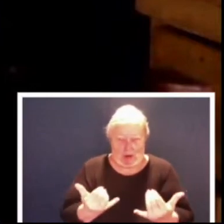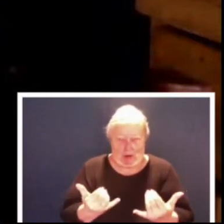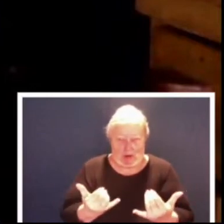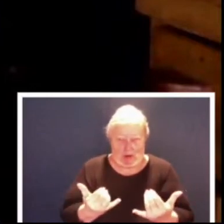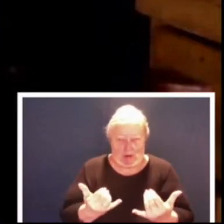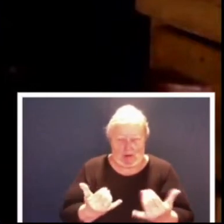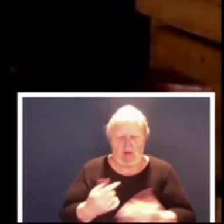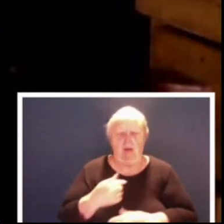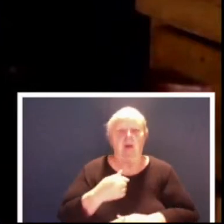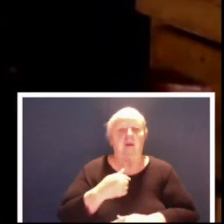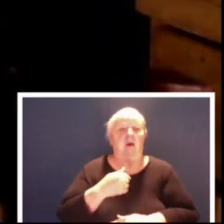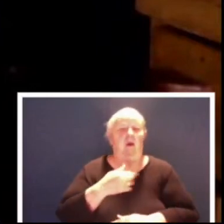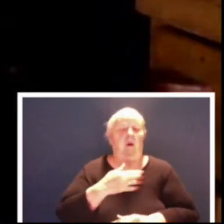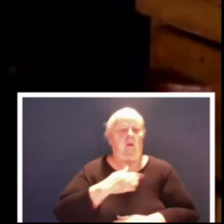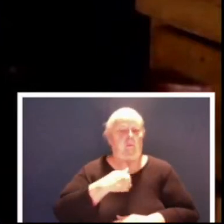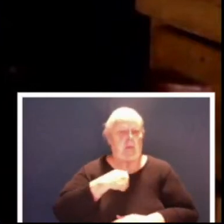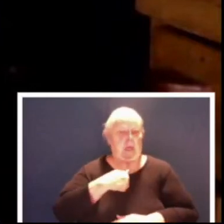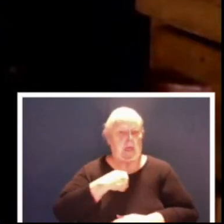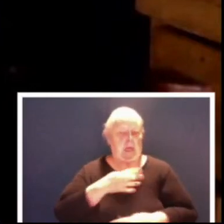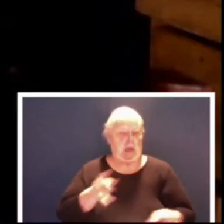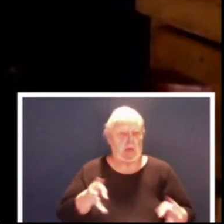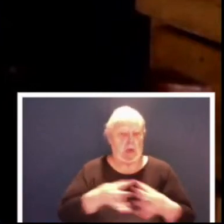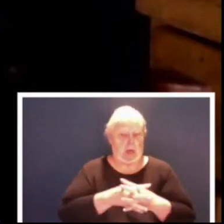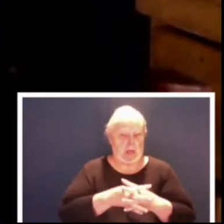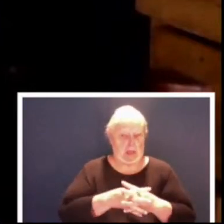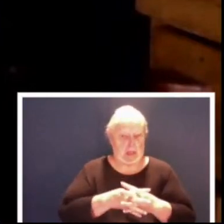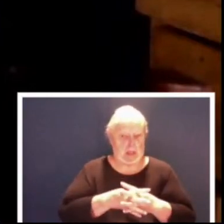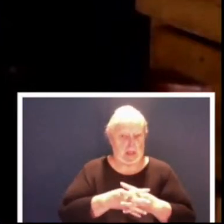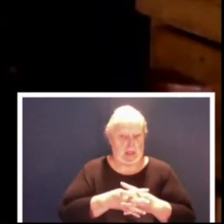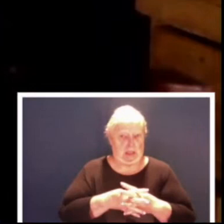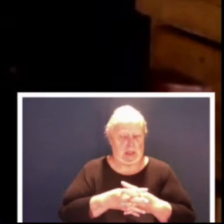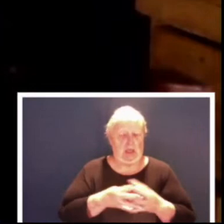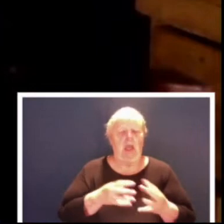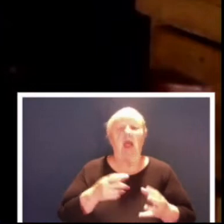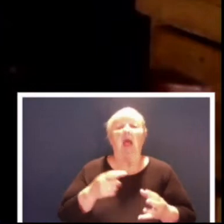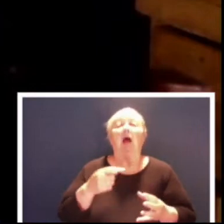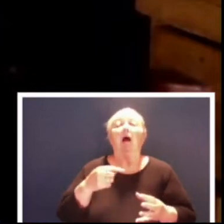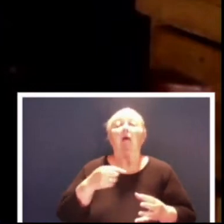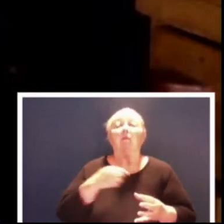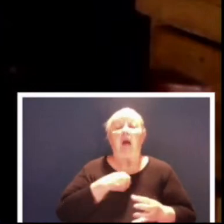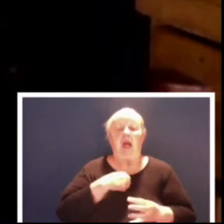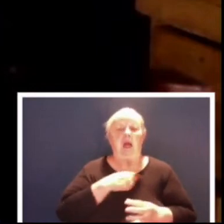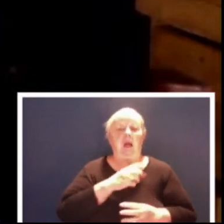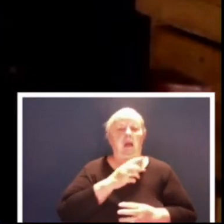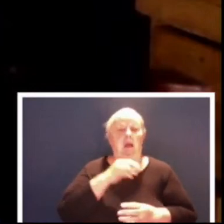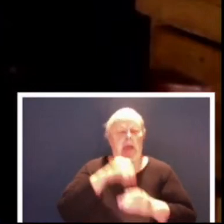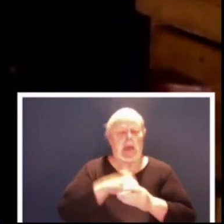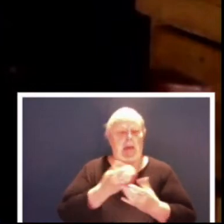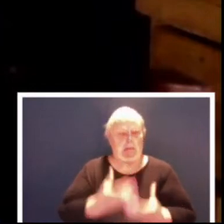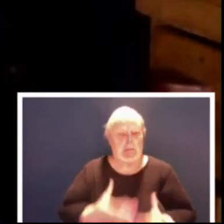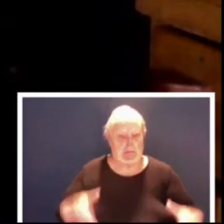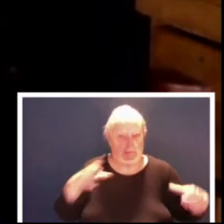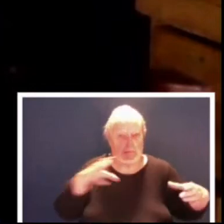this moment I went from two to 10 centimeters dilation in an hour. Which is a very intense thing for your body to experience